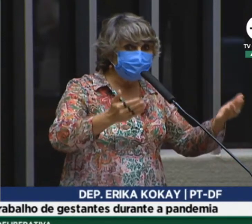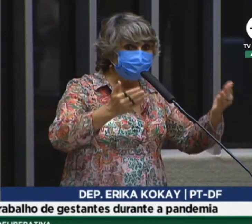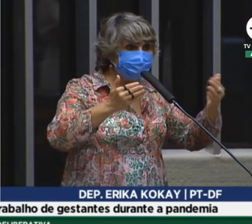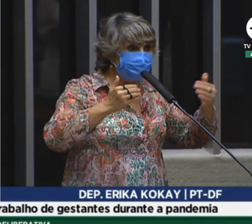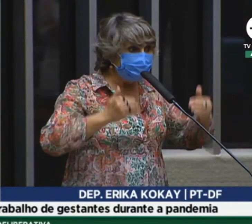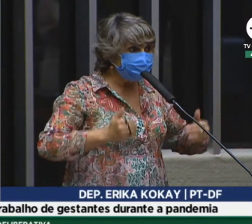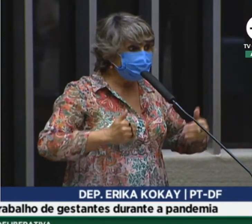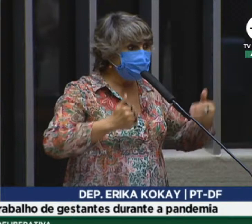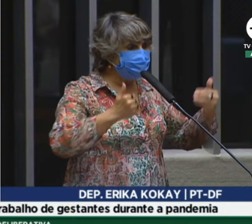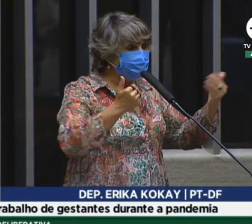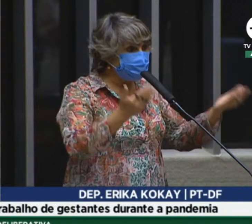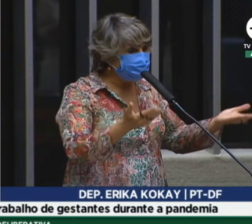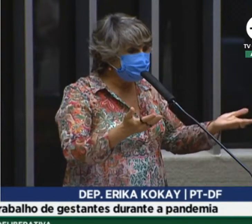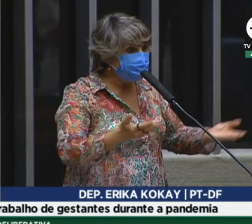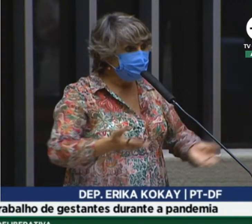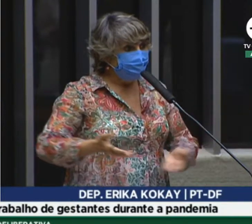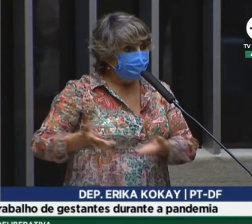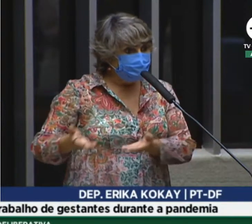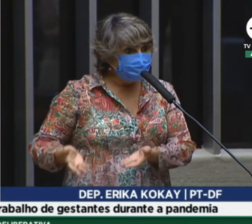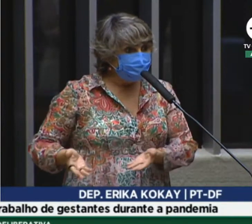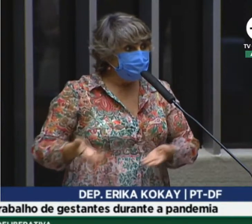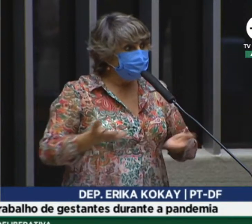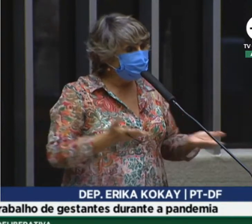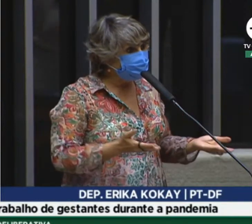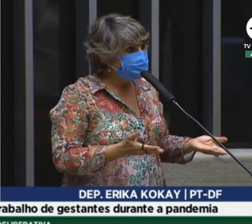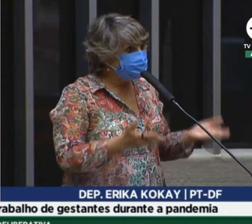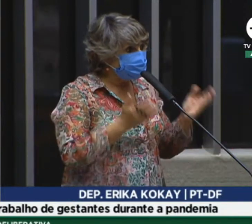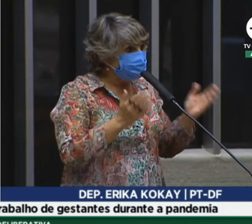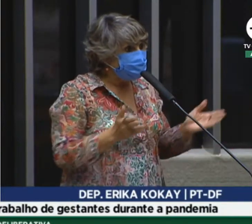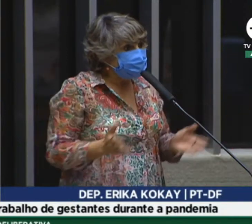PARA QUE HAJA A PROTEÇÃO CONTRA O CORONAVÍRUS. ENTÃO O QUE SE BUSCA NESSE MOMENTO É O RETORNO DO TRABALHO DAS